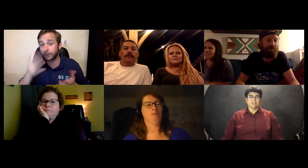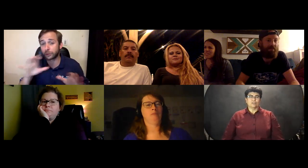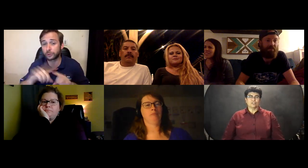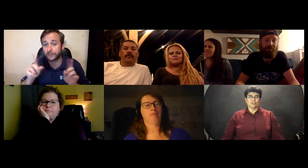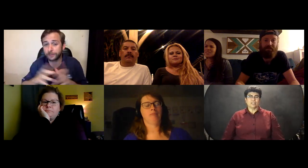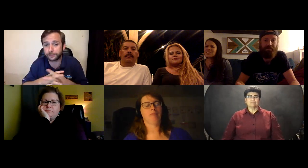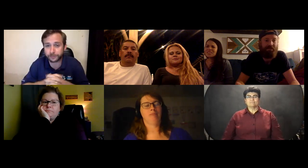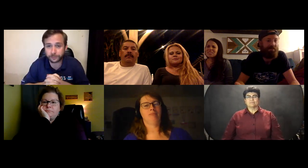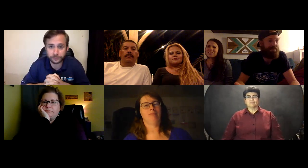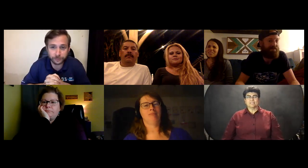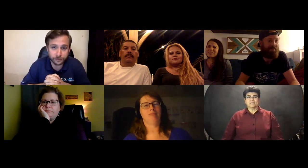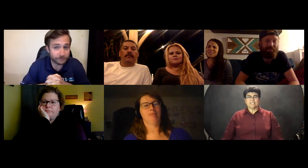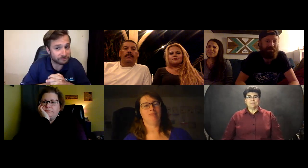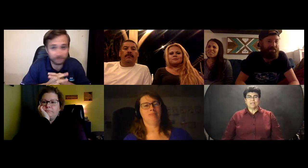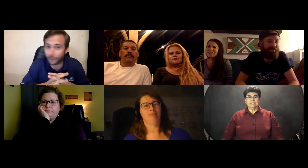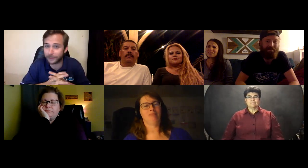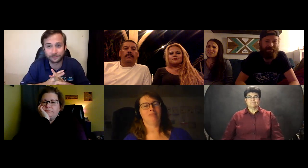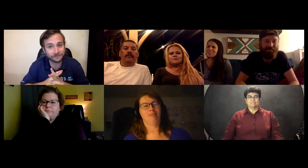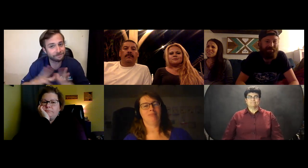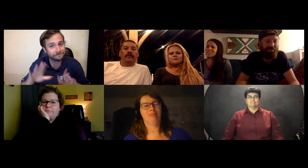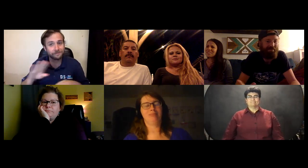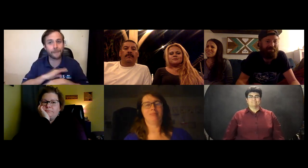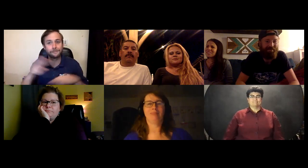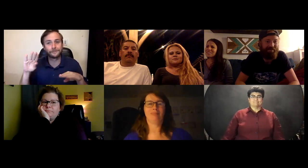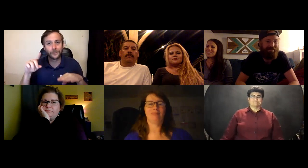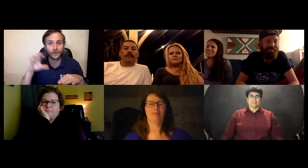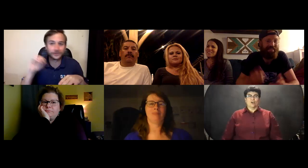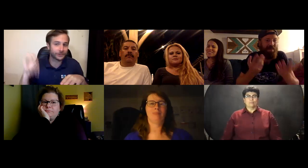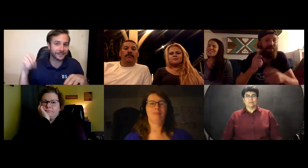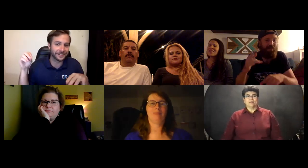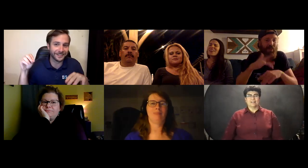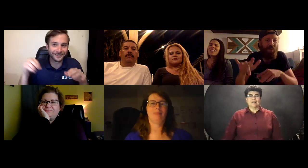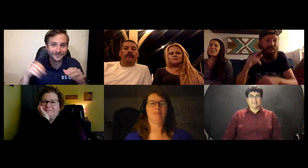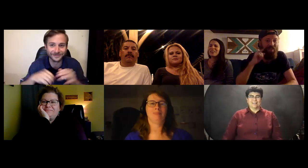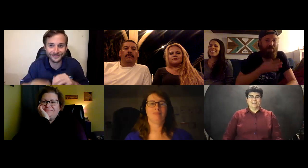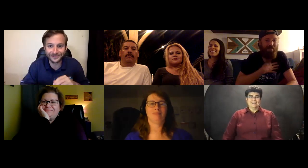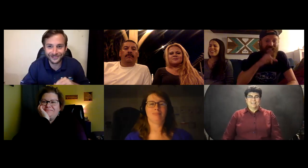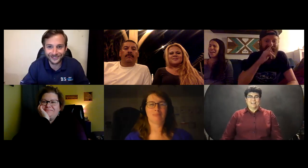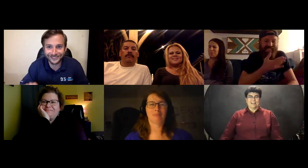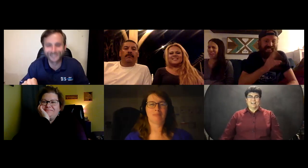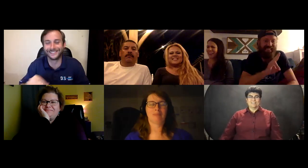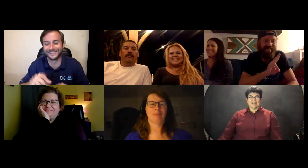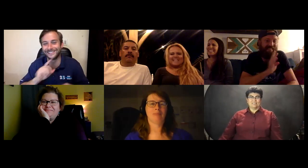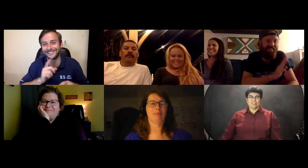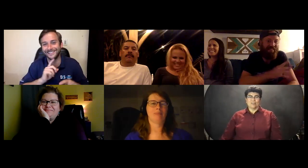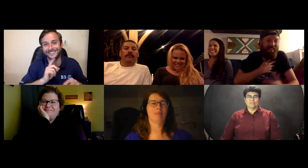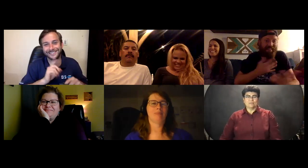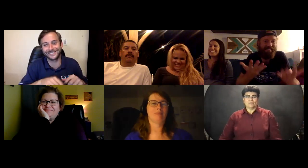your journey damian